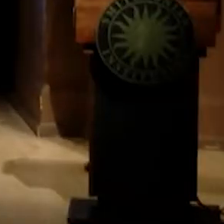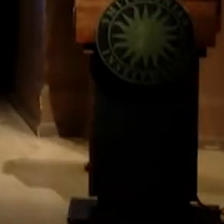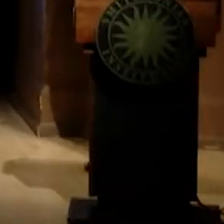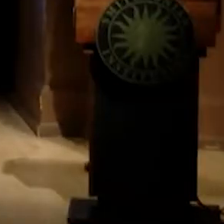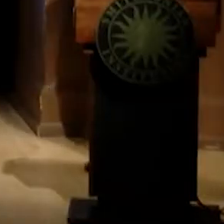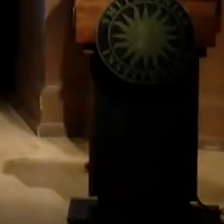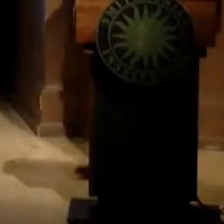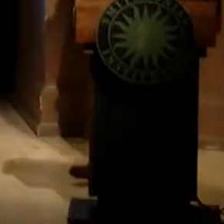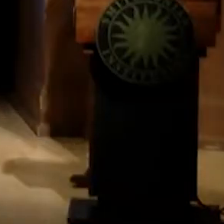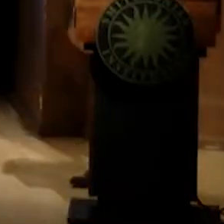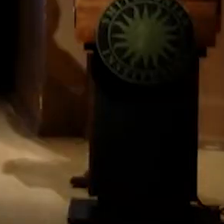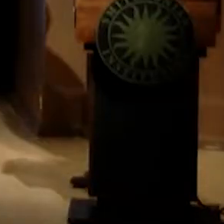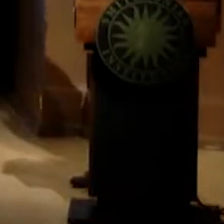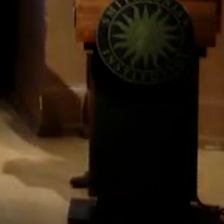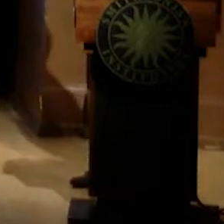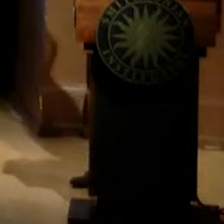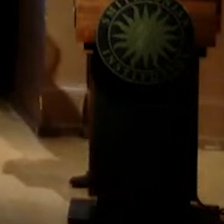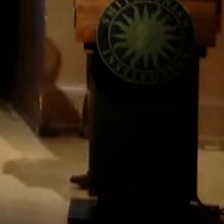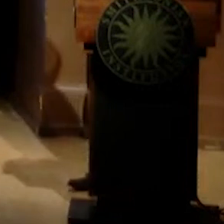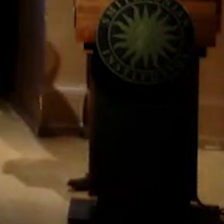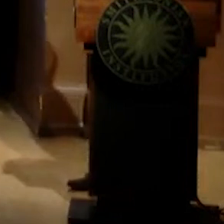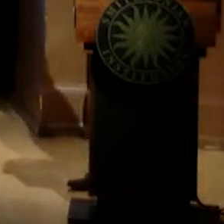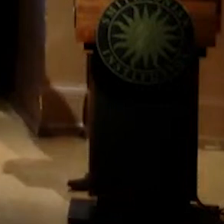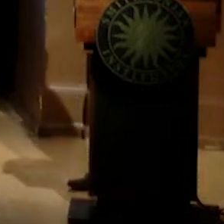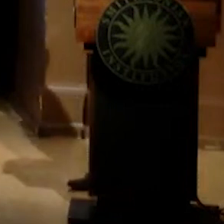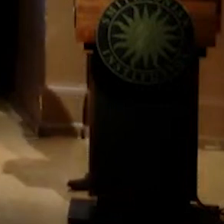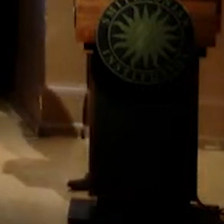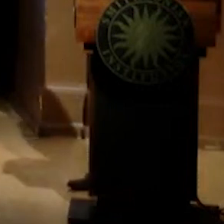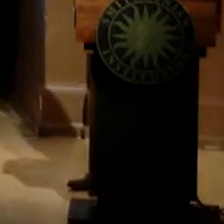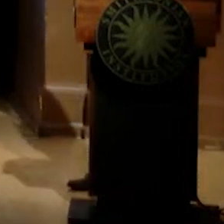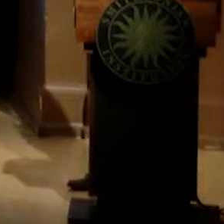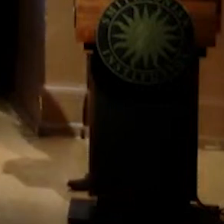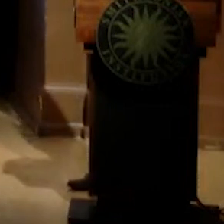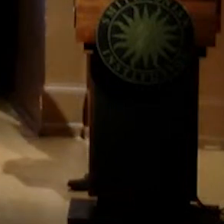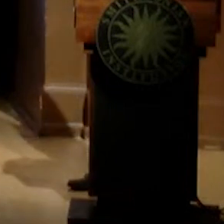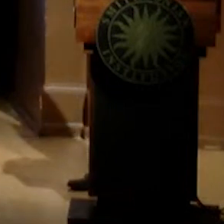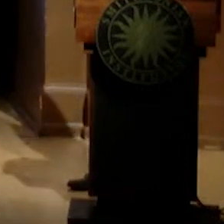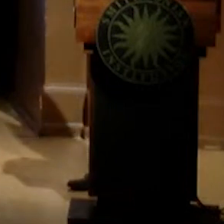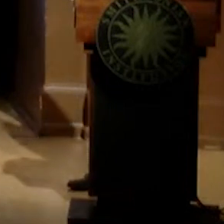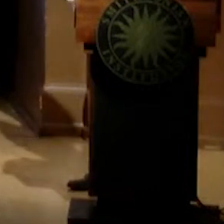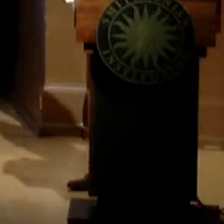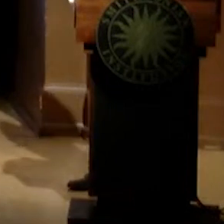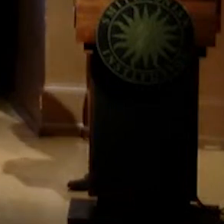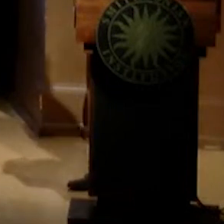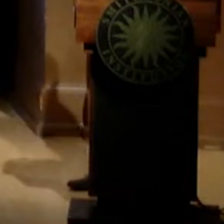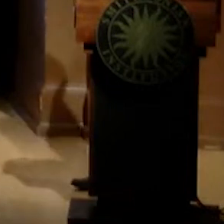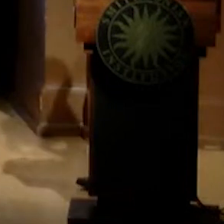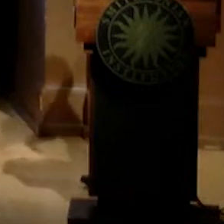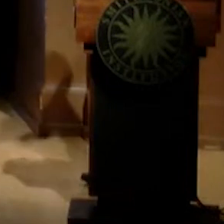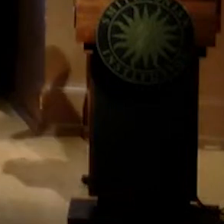[Audience Member] Hi Sahas, really cool stuff. I was wondering if you have any sense...